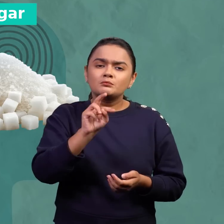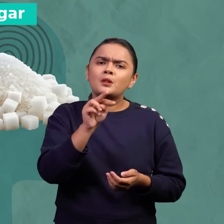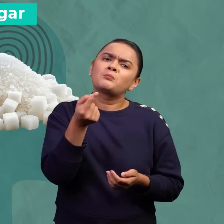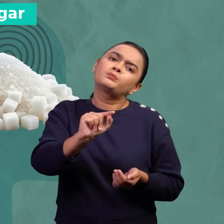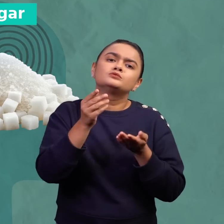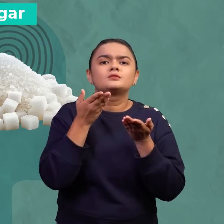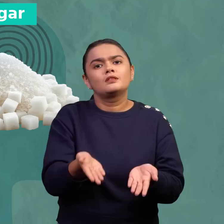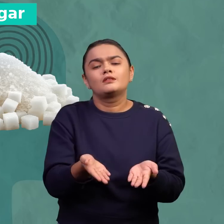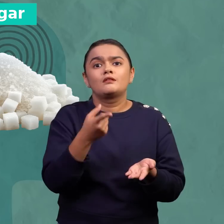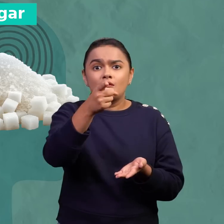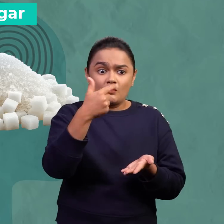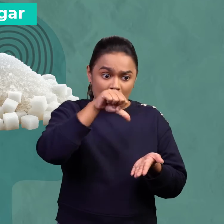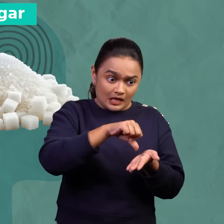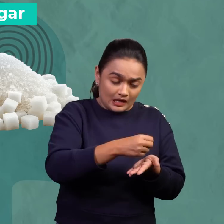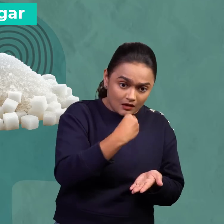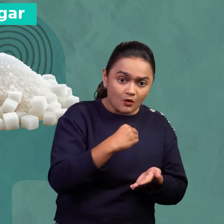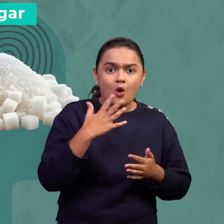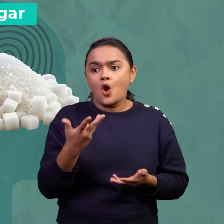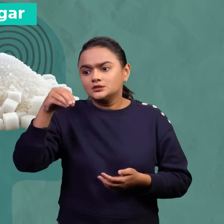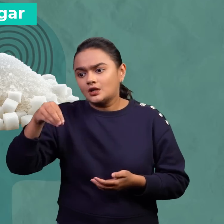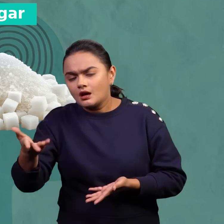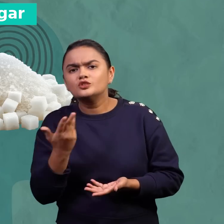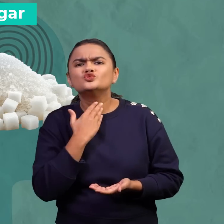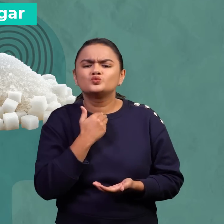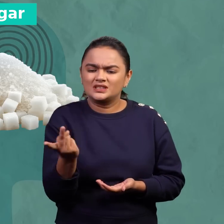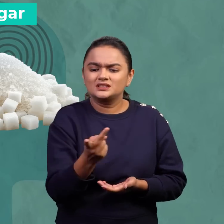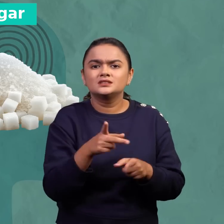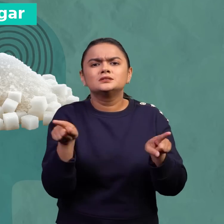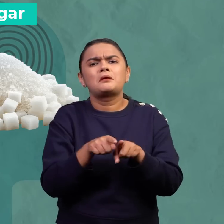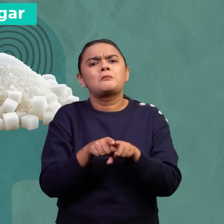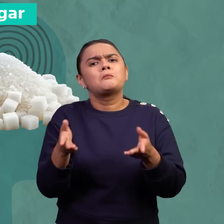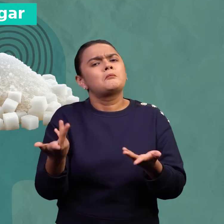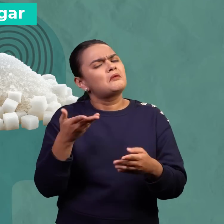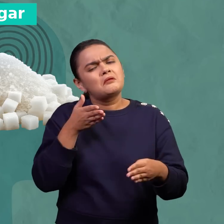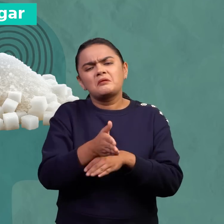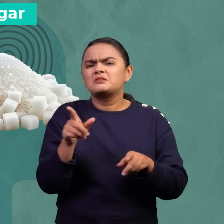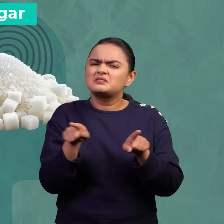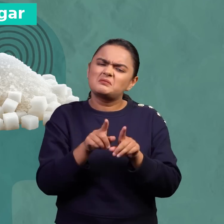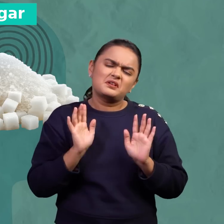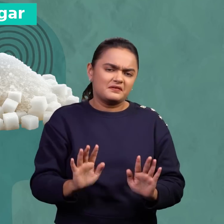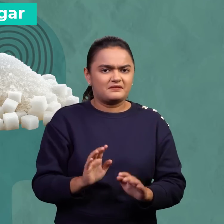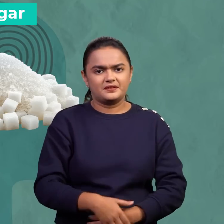A poison is still a poison, even if taken with sugar or jaggery. Whether it's sugar or jaggery, both are equally harmful.